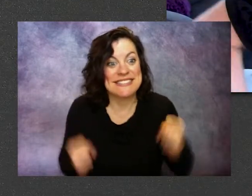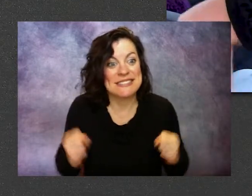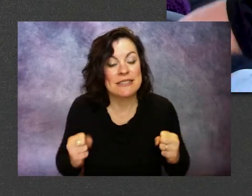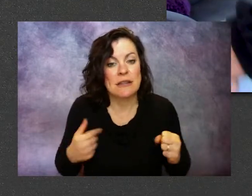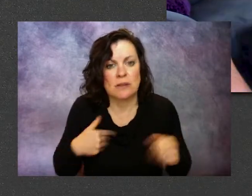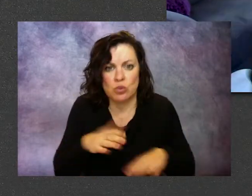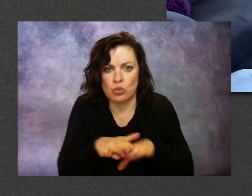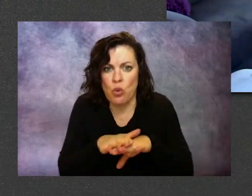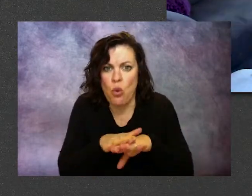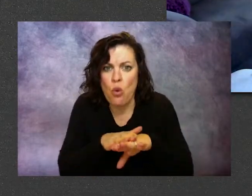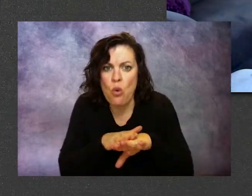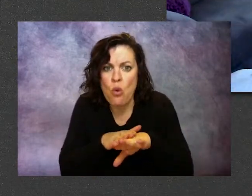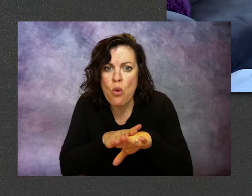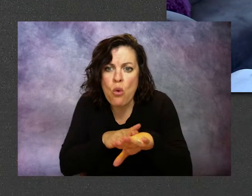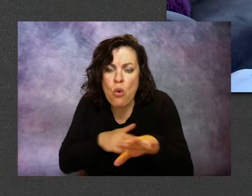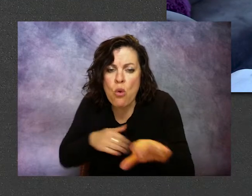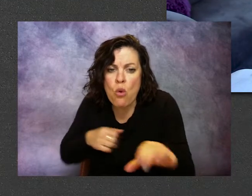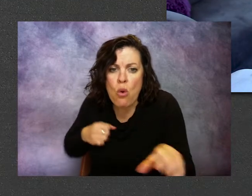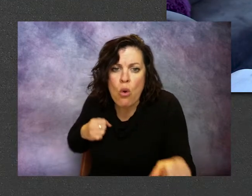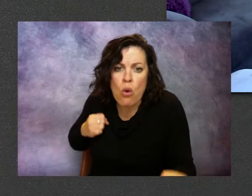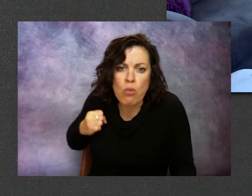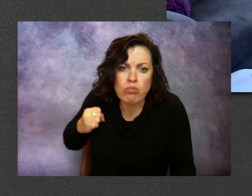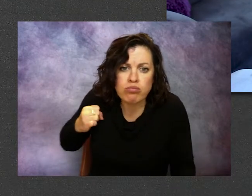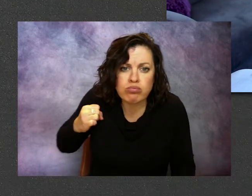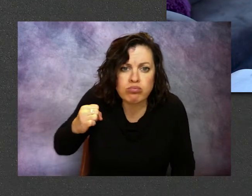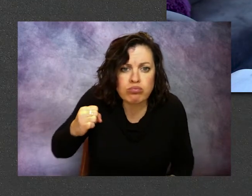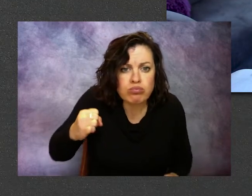Me, moving slow.